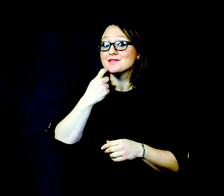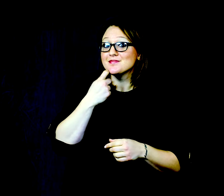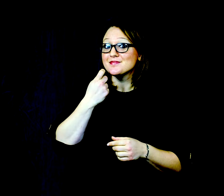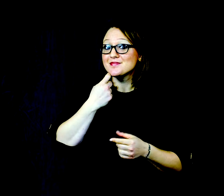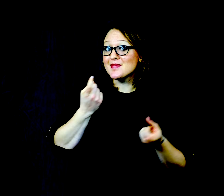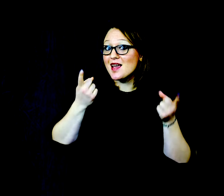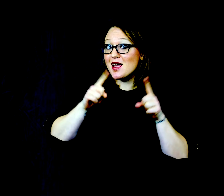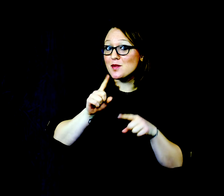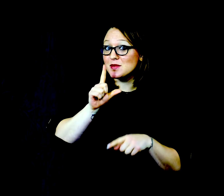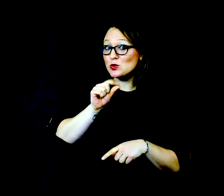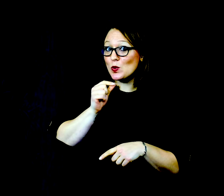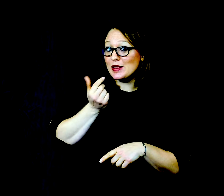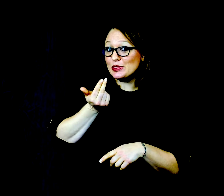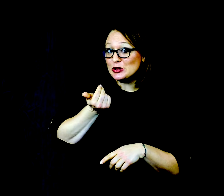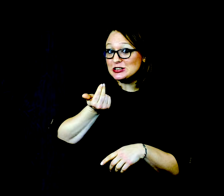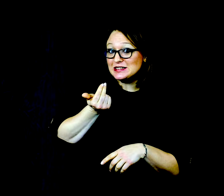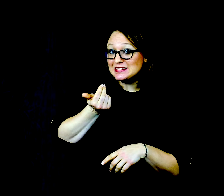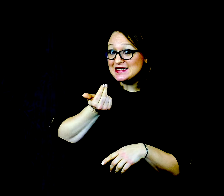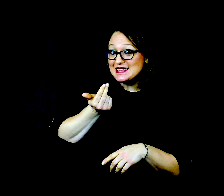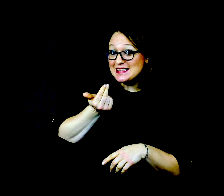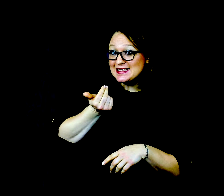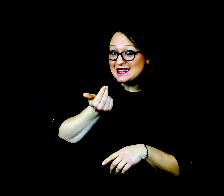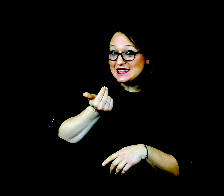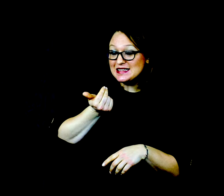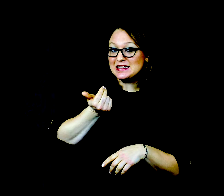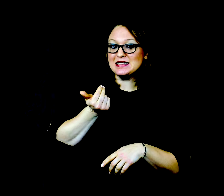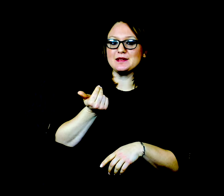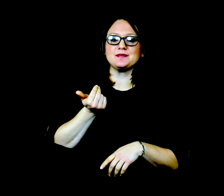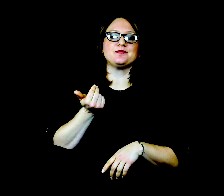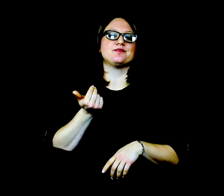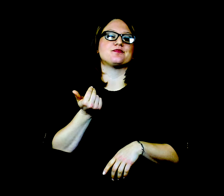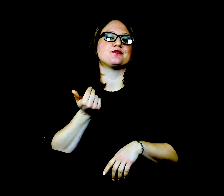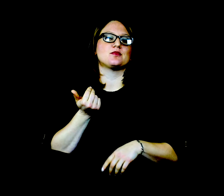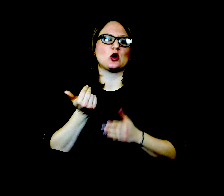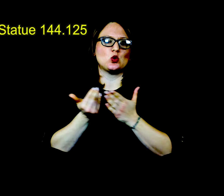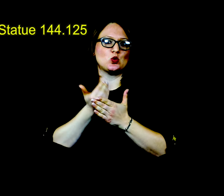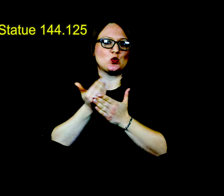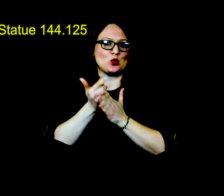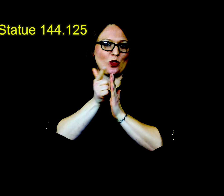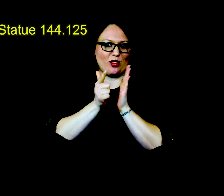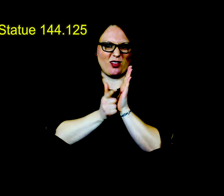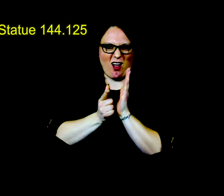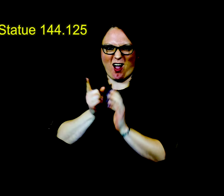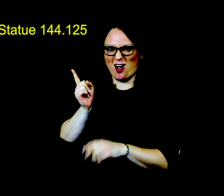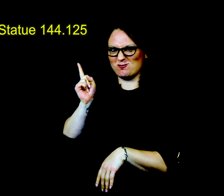In 2013, Deaf Mentors were added in statute and